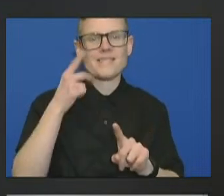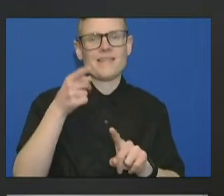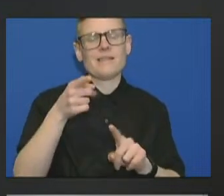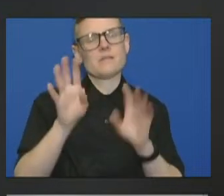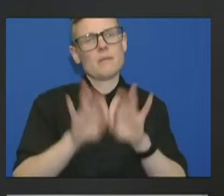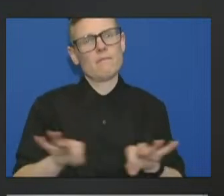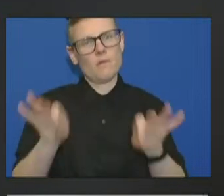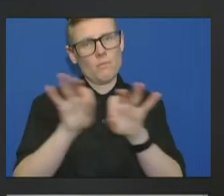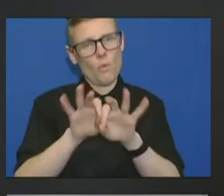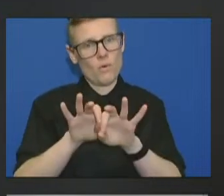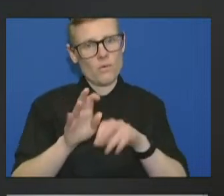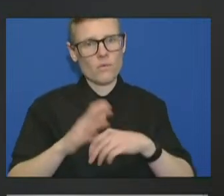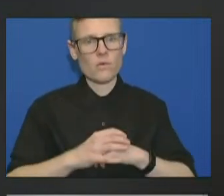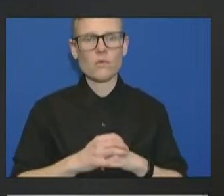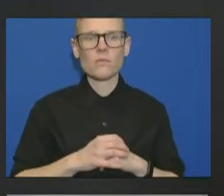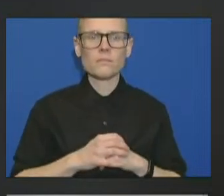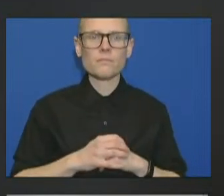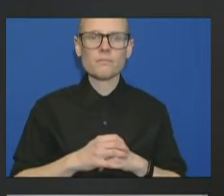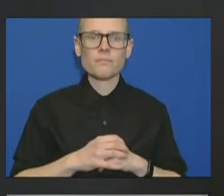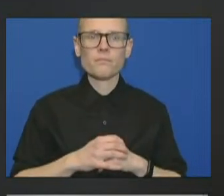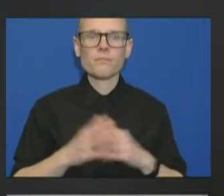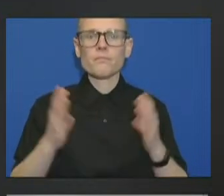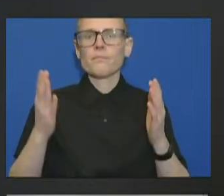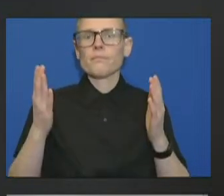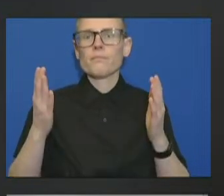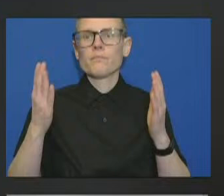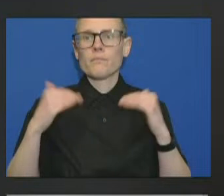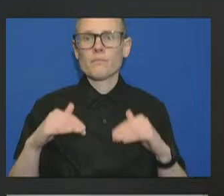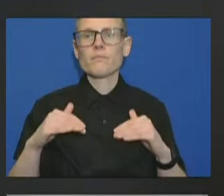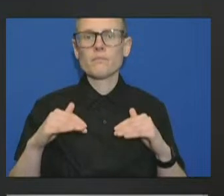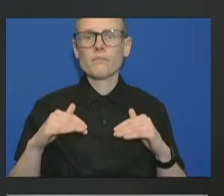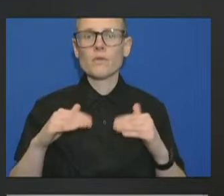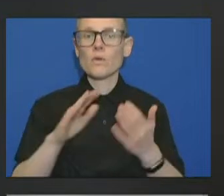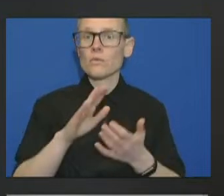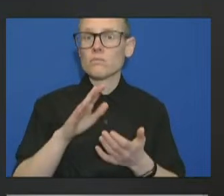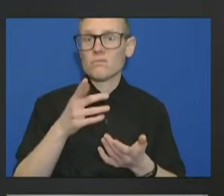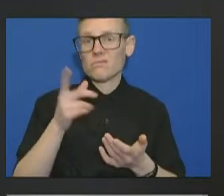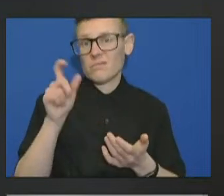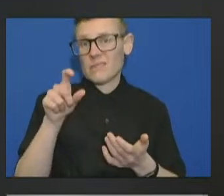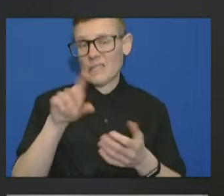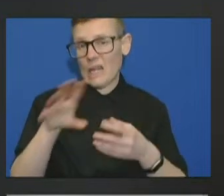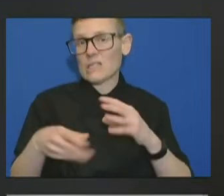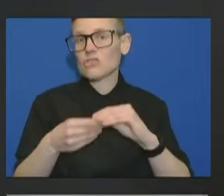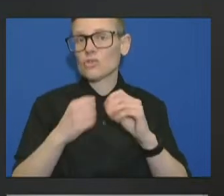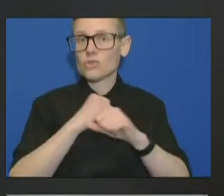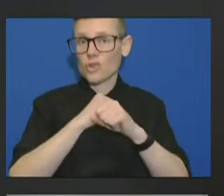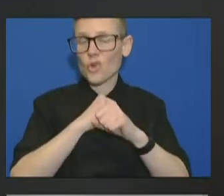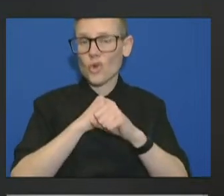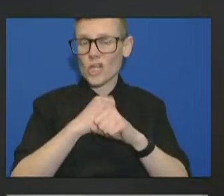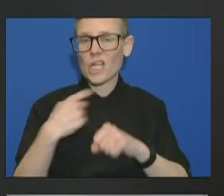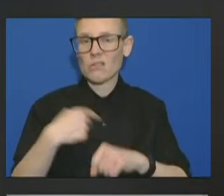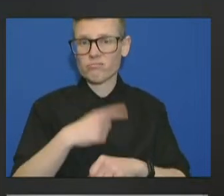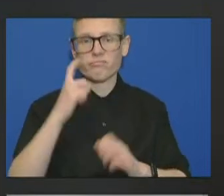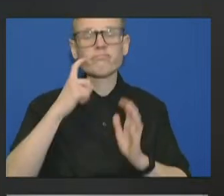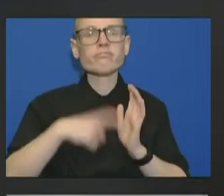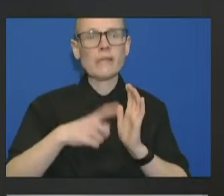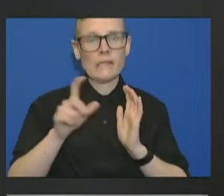make an investment in this space, but it is something that we see as as particularly